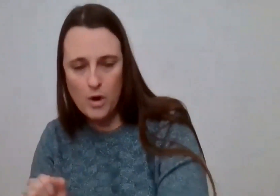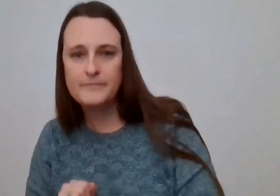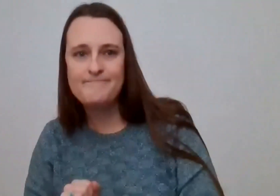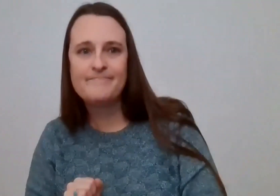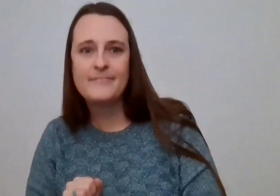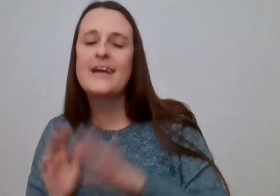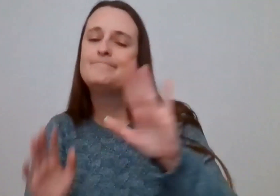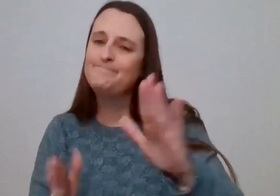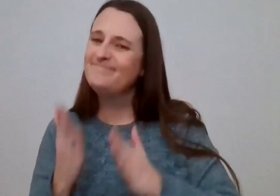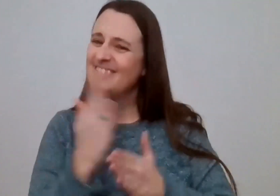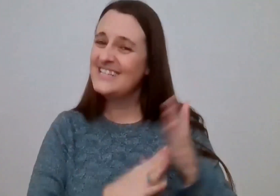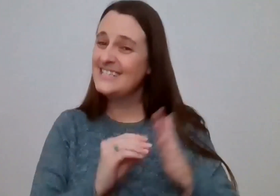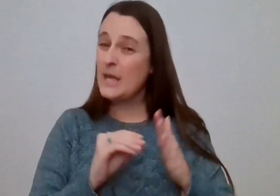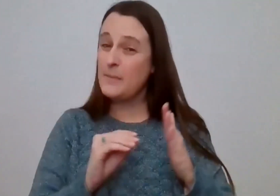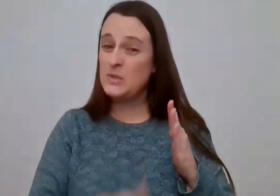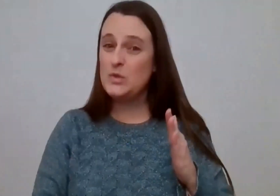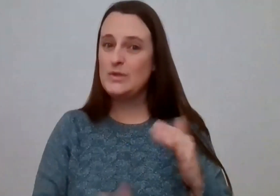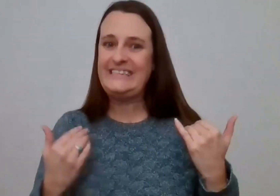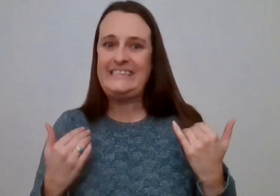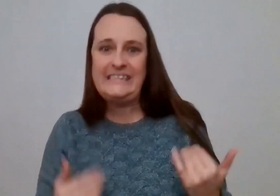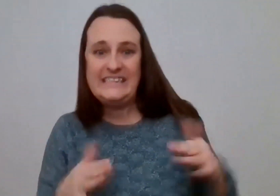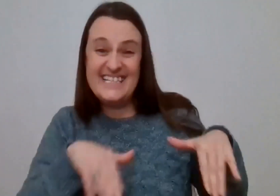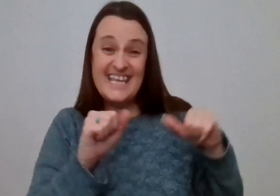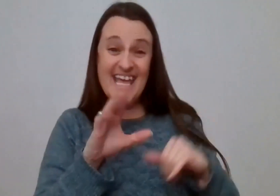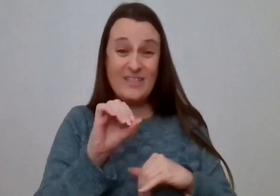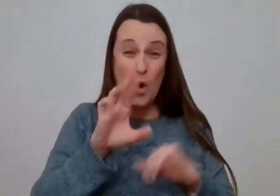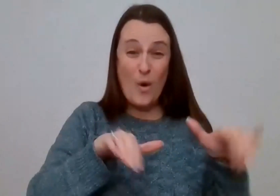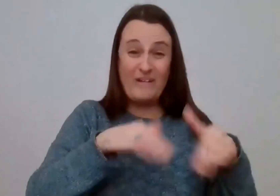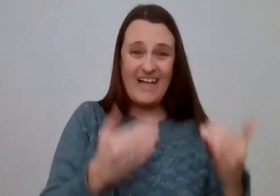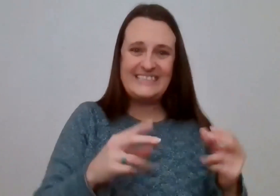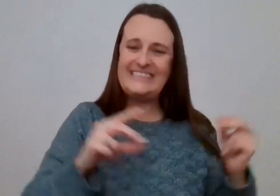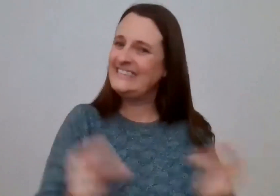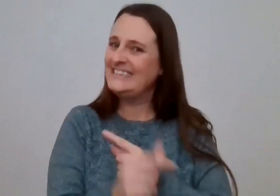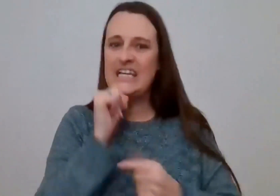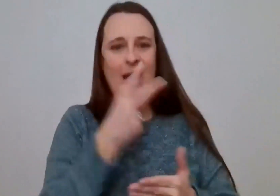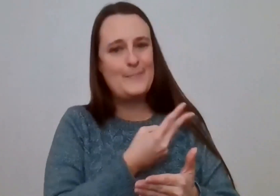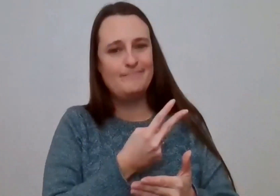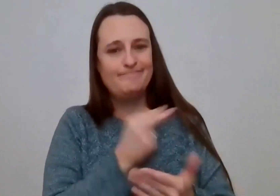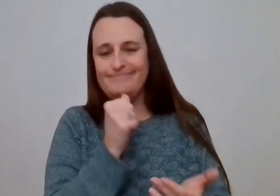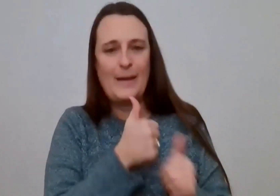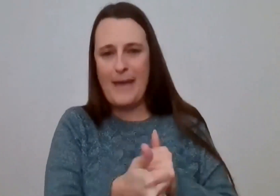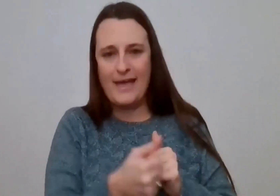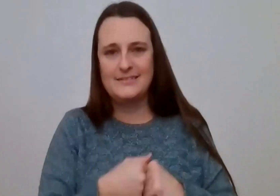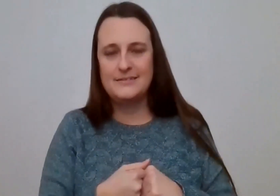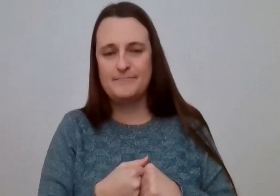that do not earn passing grades and core courses needed for graduation and right now outside of